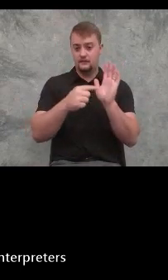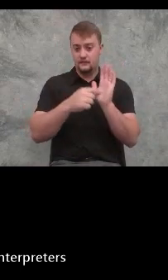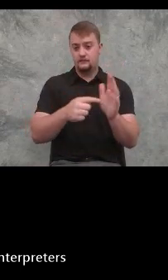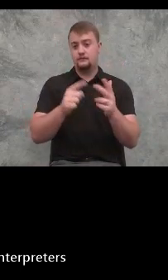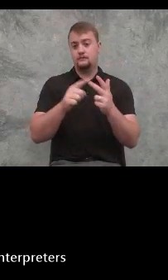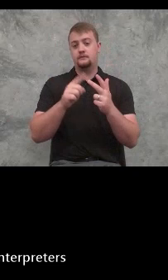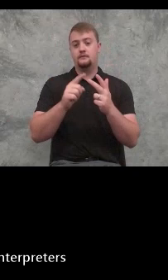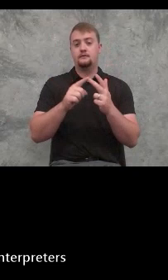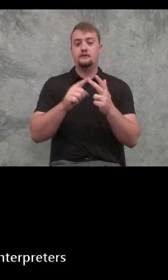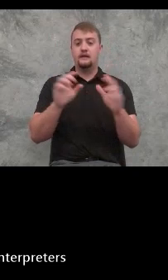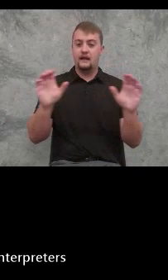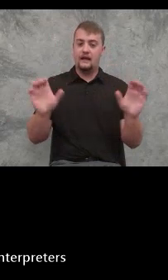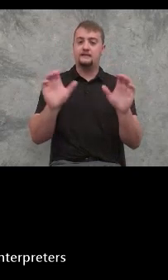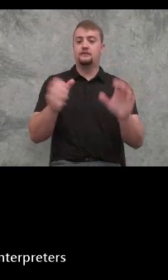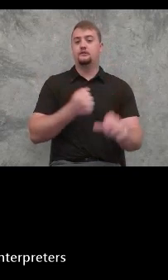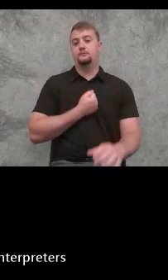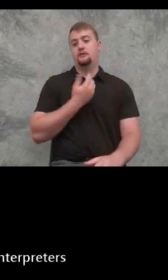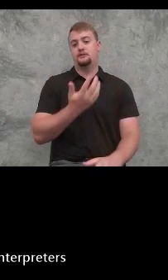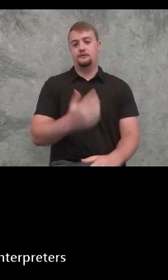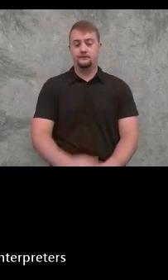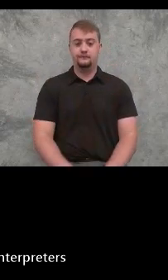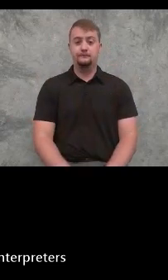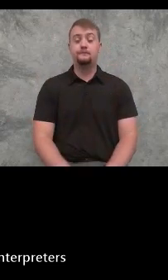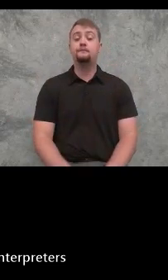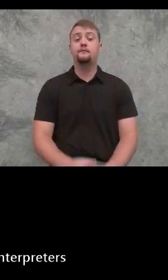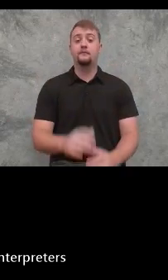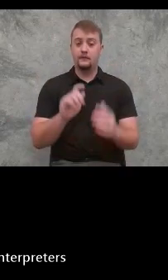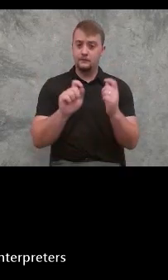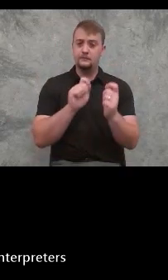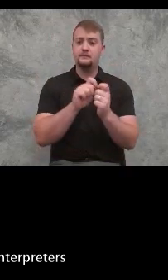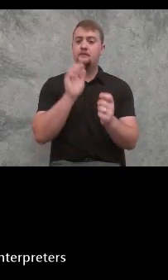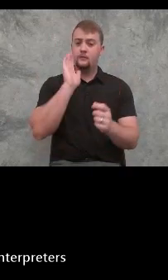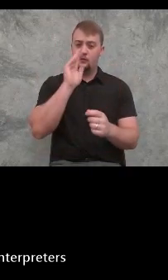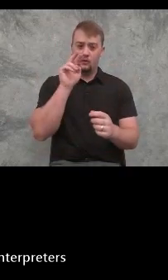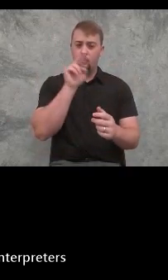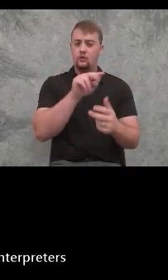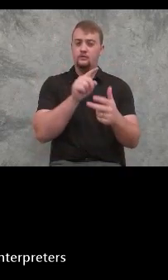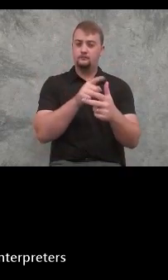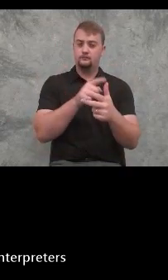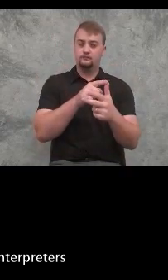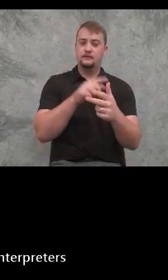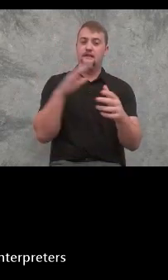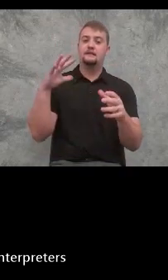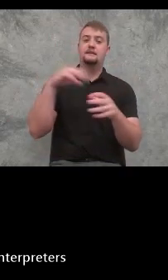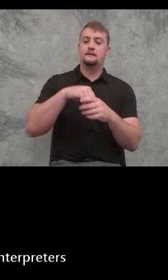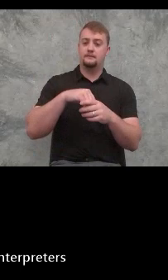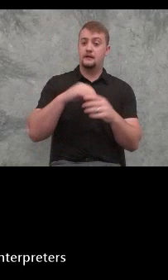and action and expression. Specifically, we will look at engagement, which is how we stimulate